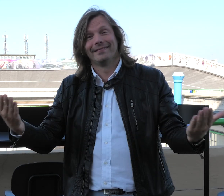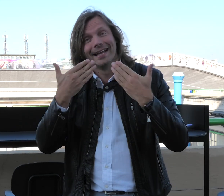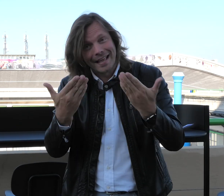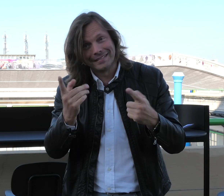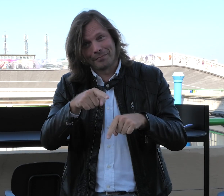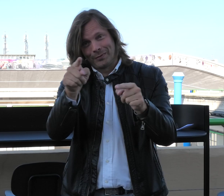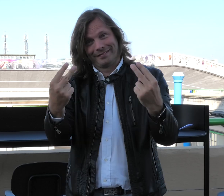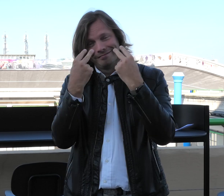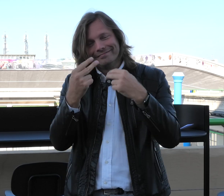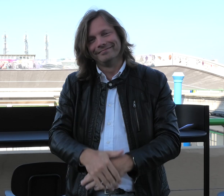Thank you all for watching.